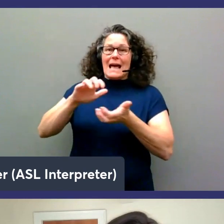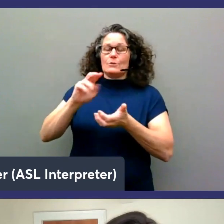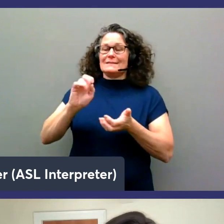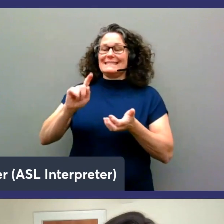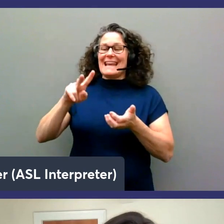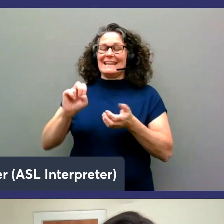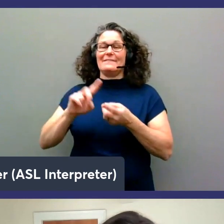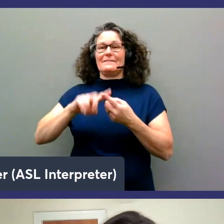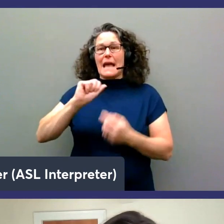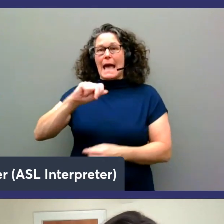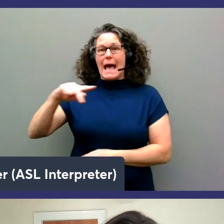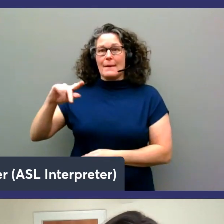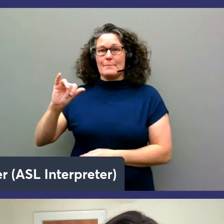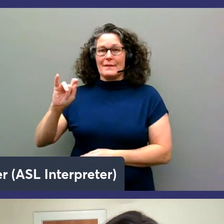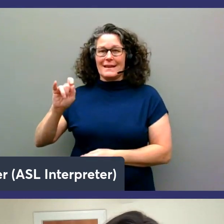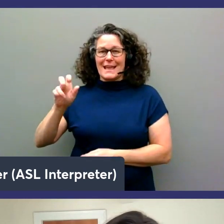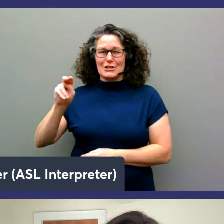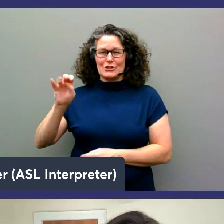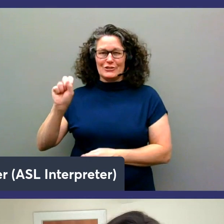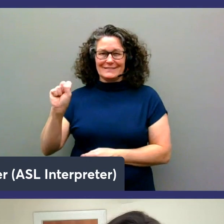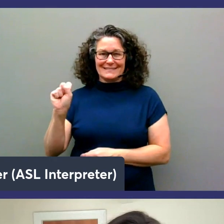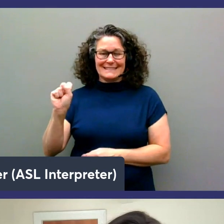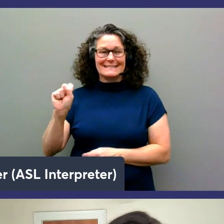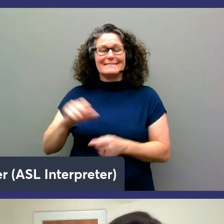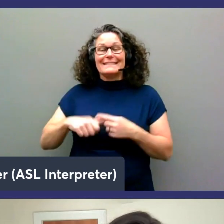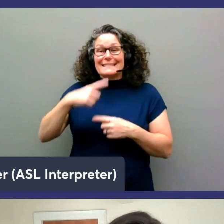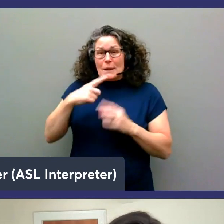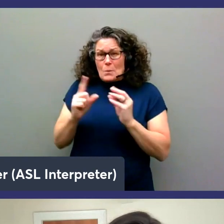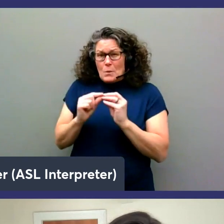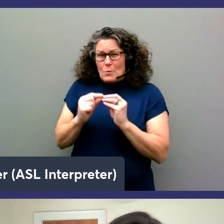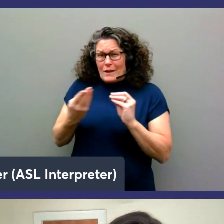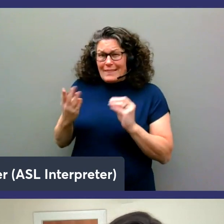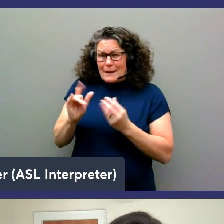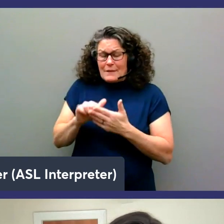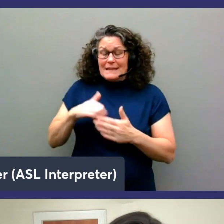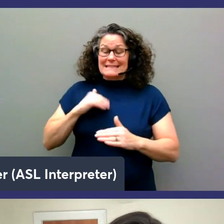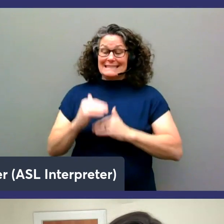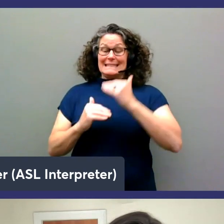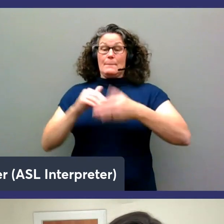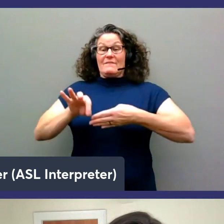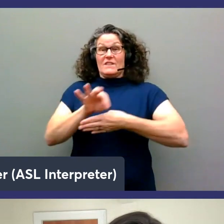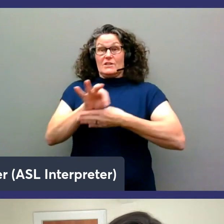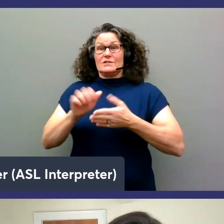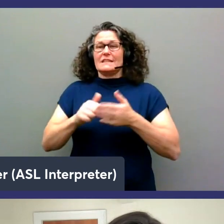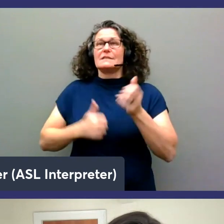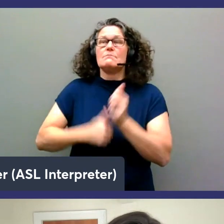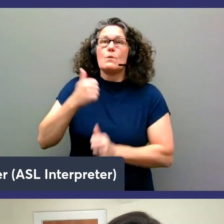And I'll tell you one more thing about it. Step Functions has one of the most awesome user interfaces